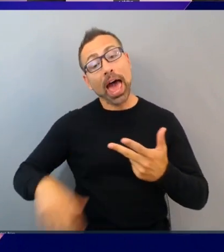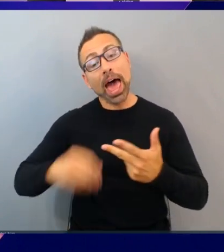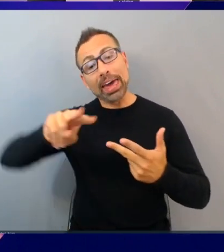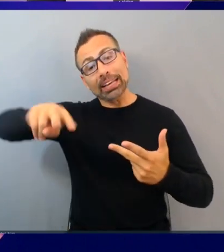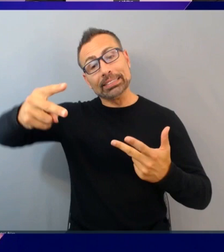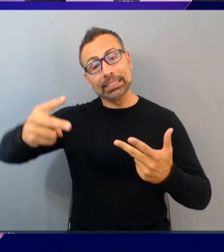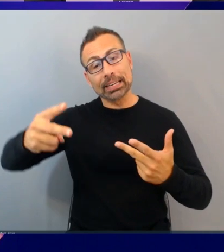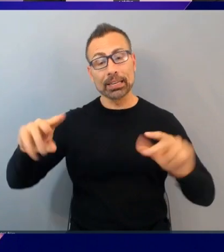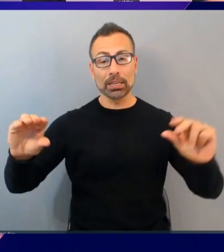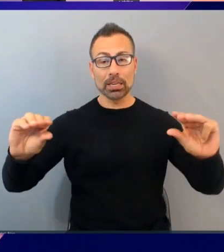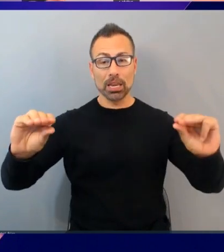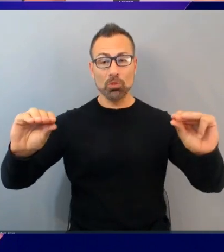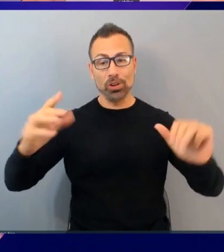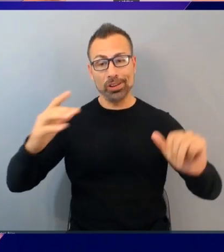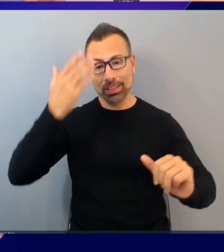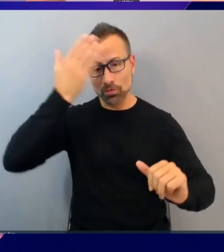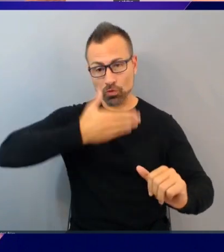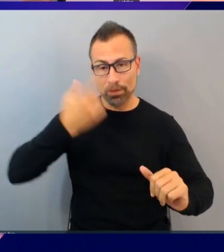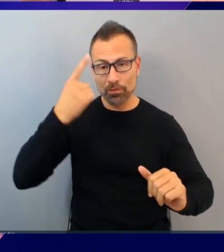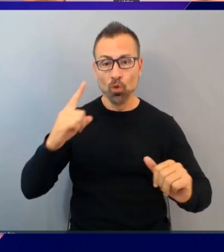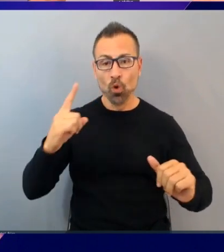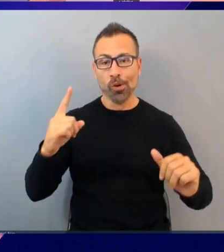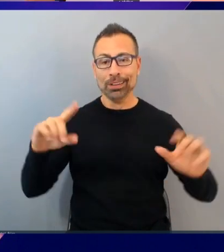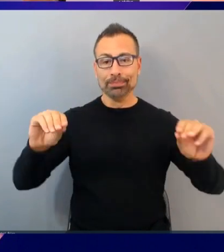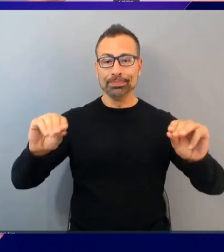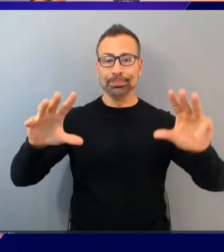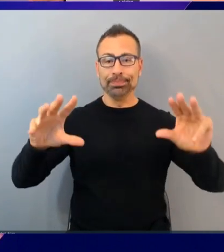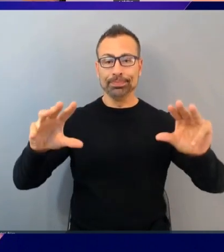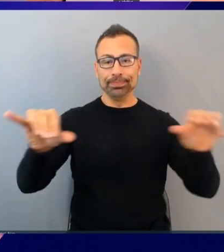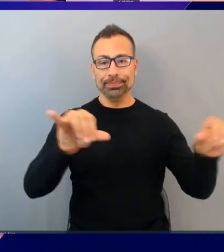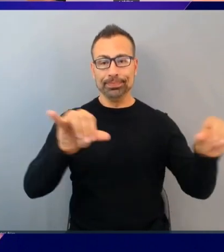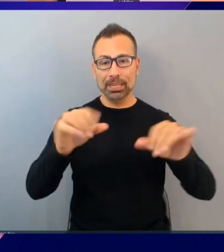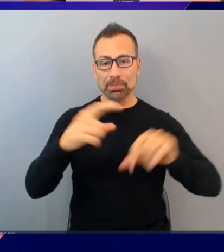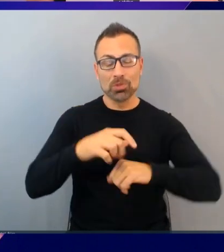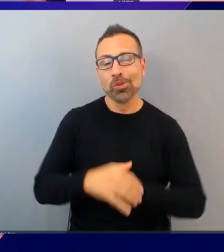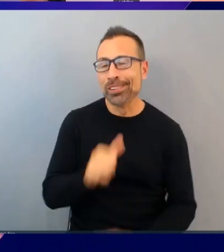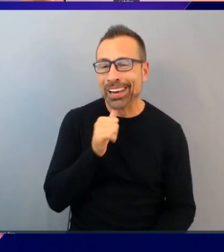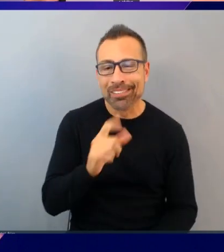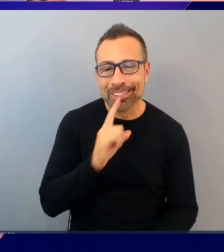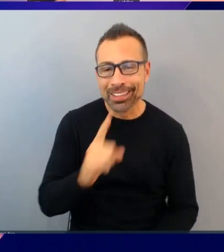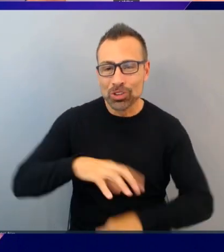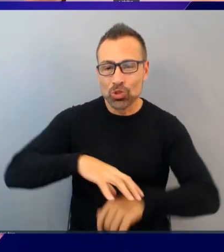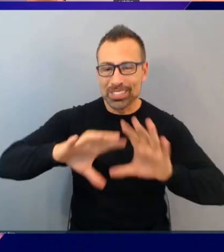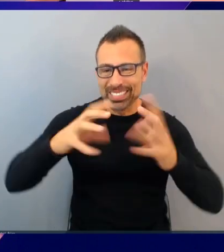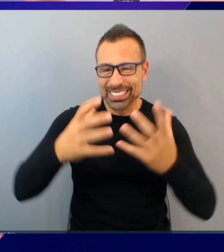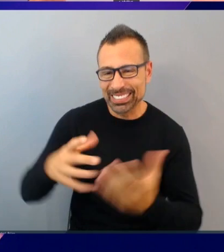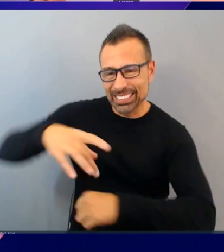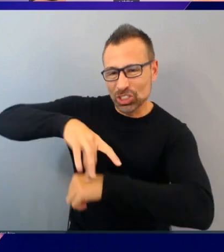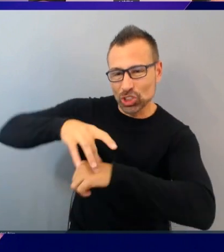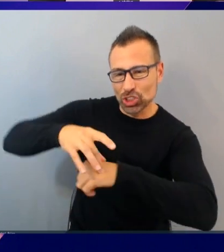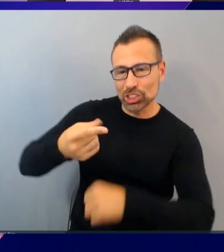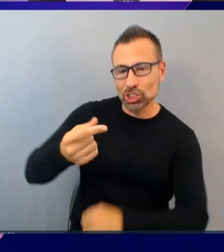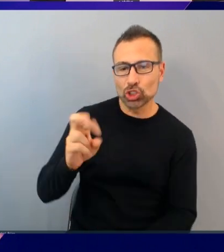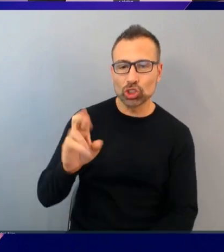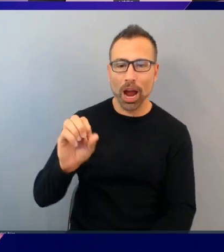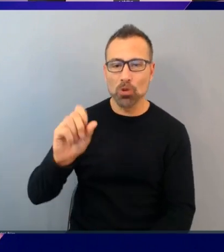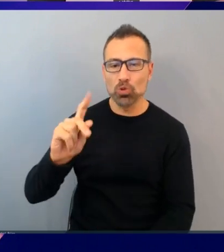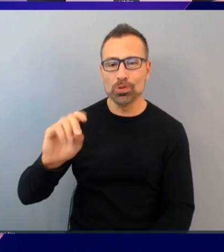So we're not using gyroscopes or, you know, altimeters, GPS positioning, any of those really complicated complex systems.